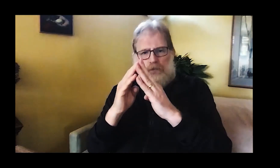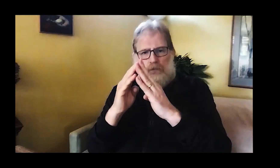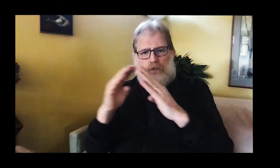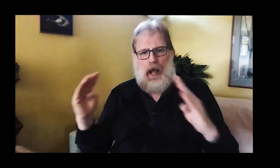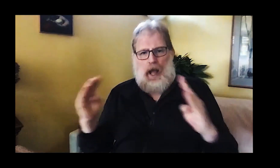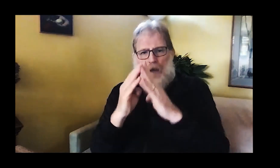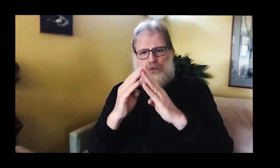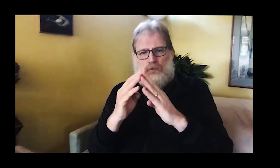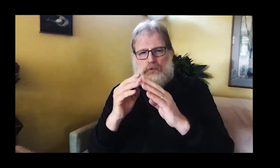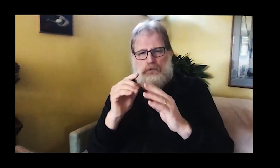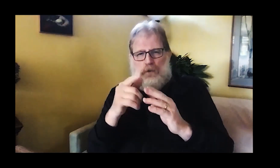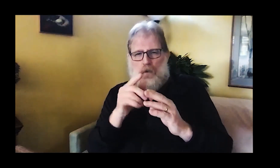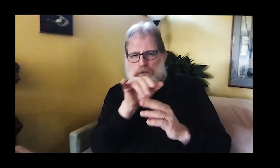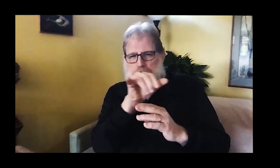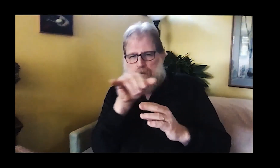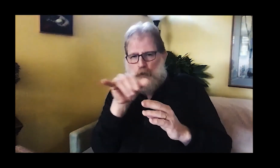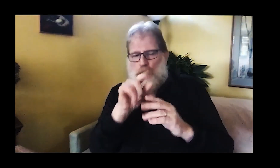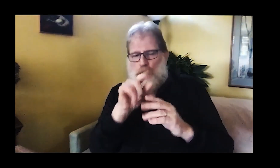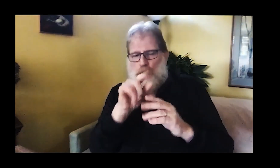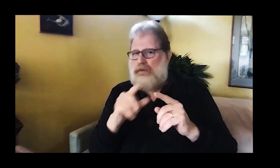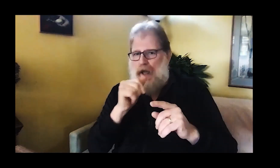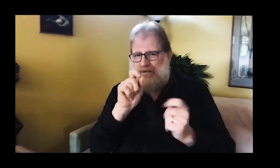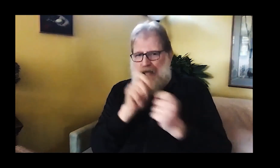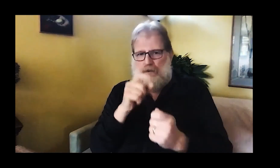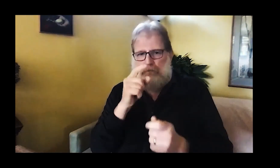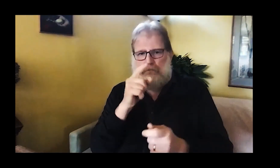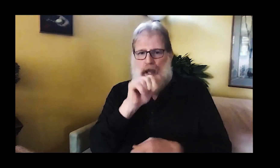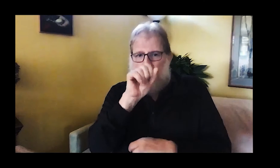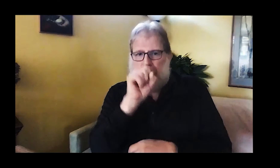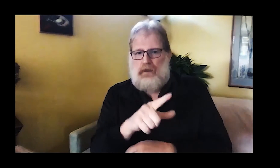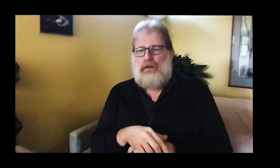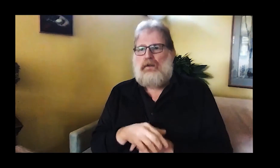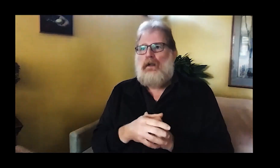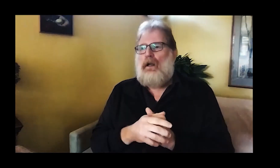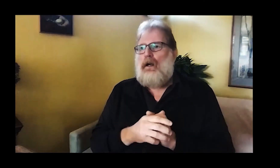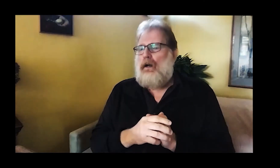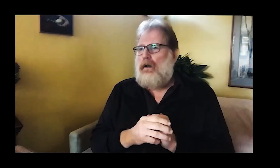he'd sign it slightly differently? So it wasn't exactly standard ASL,